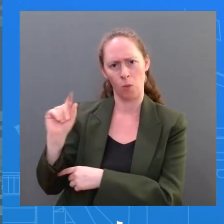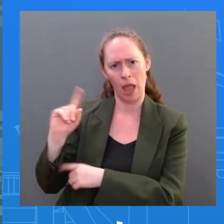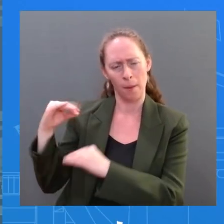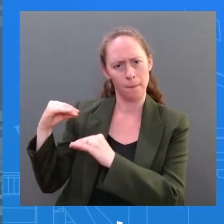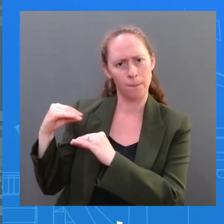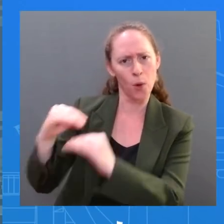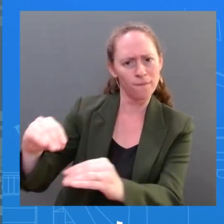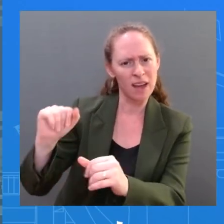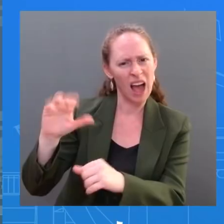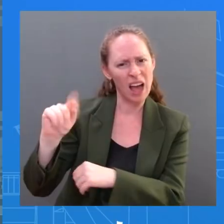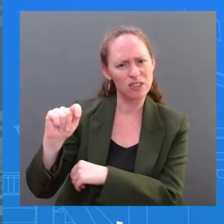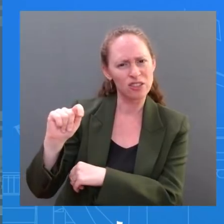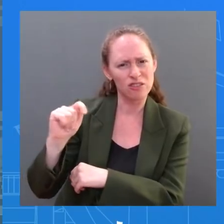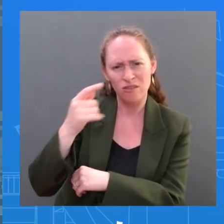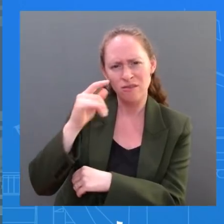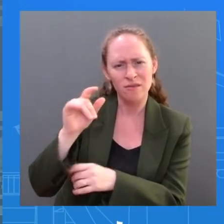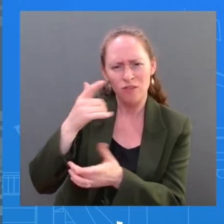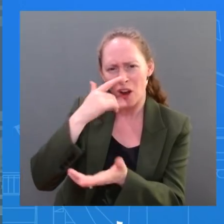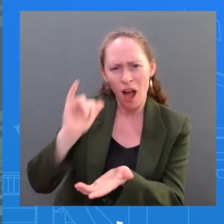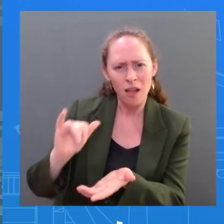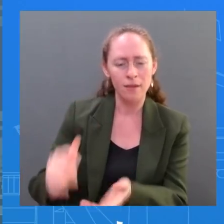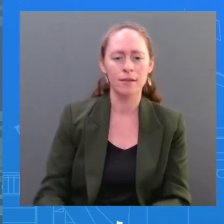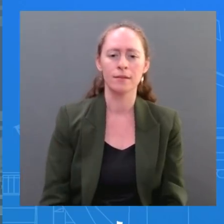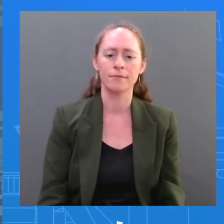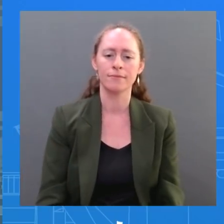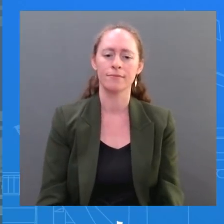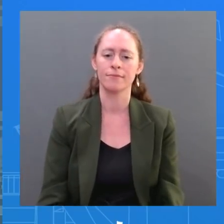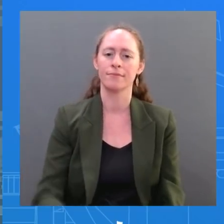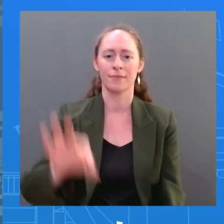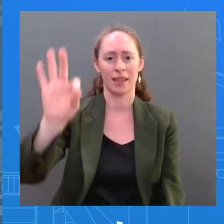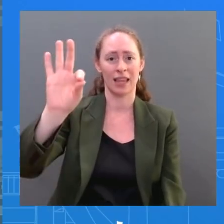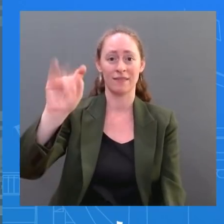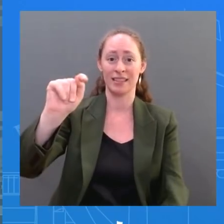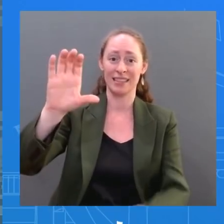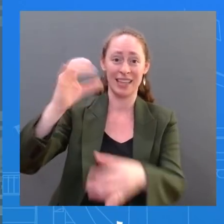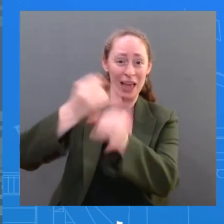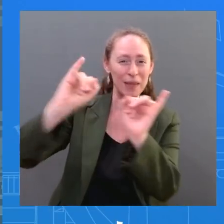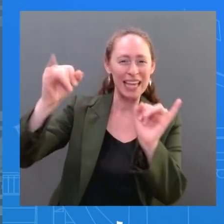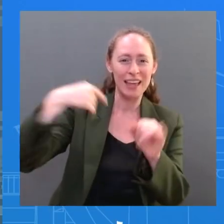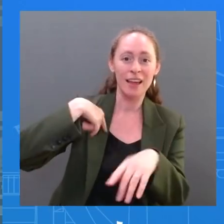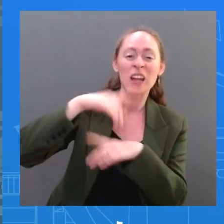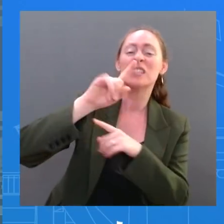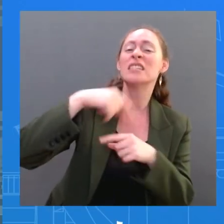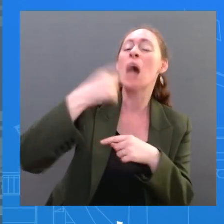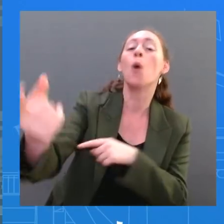so the President can't compel them, which is why, you know, the exe- -- the words of the executive order are "to consider."